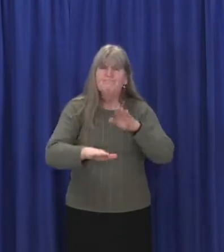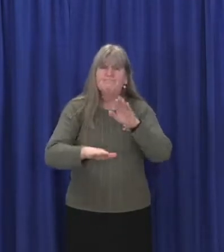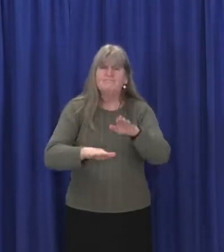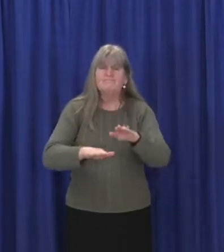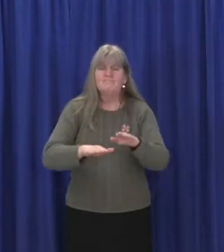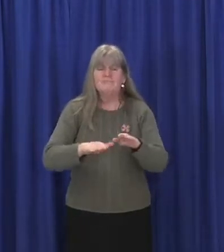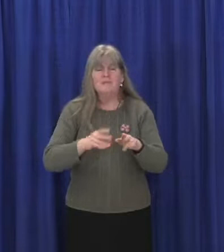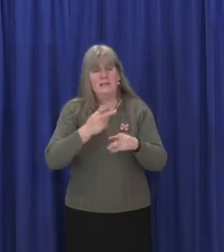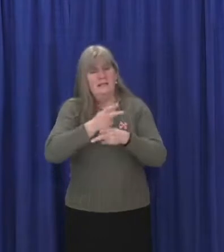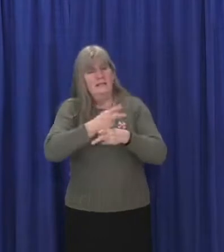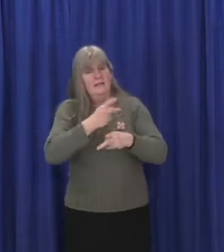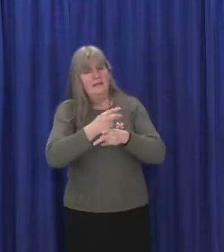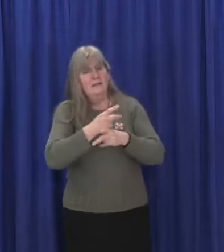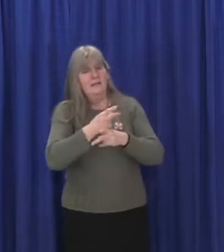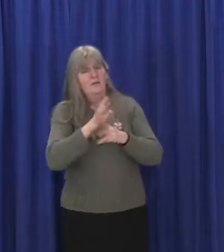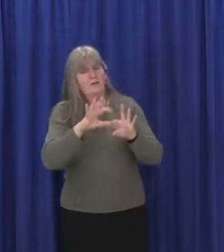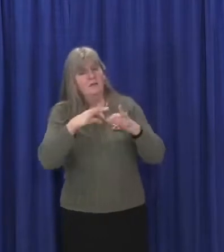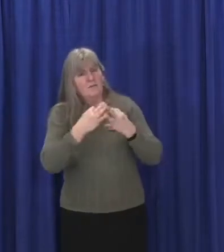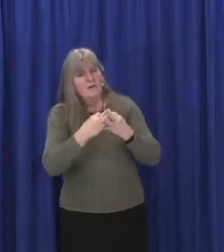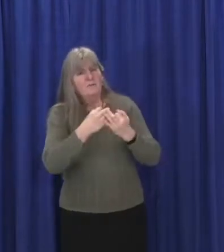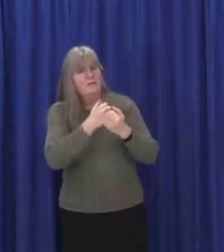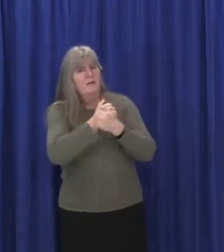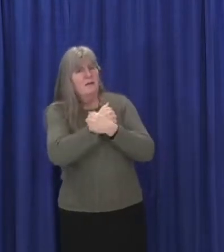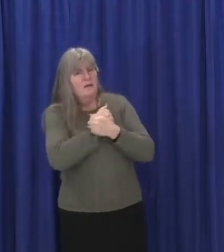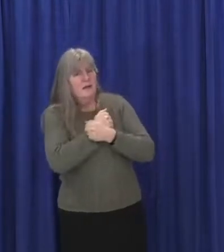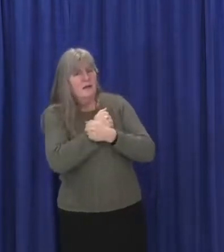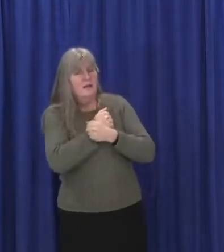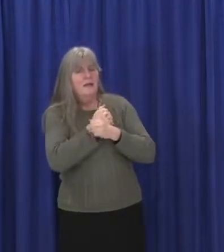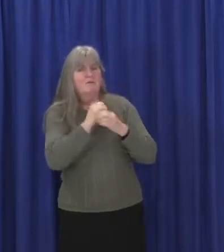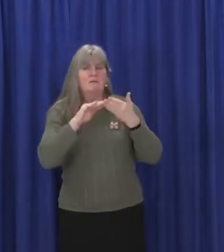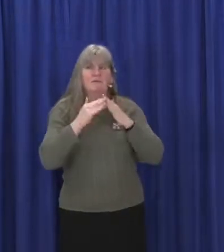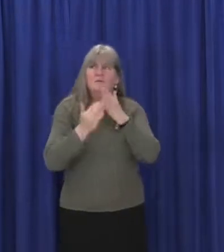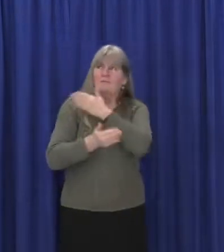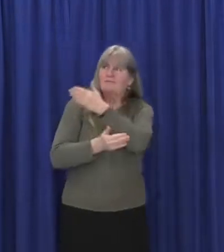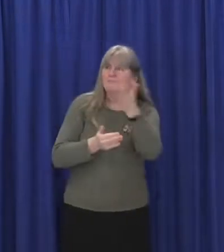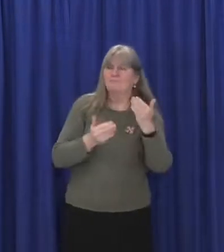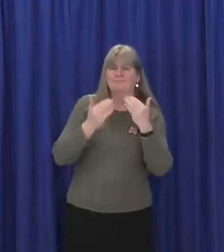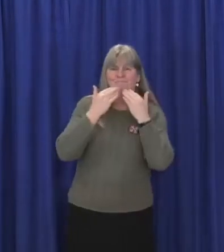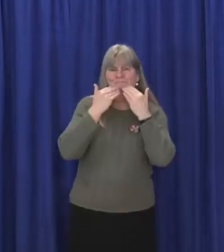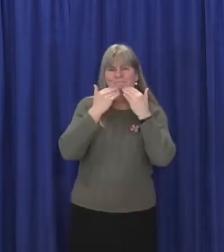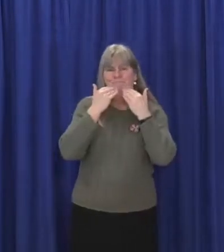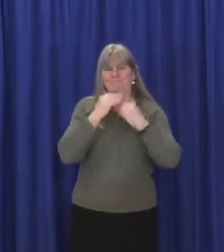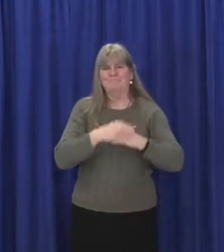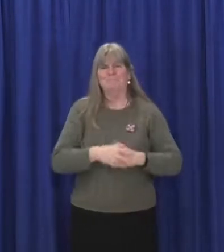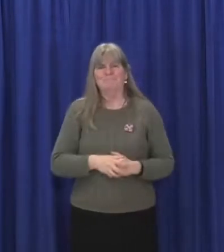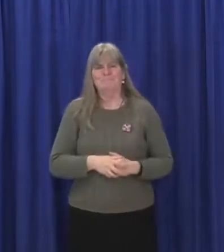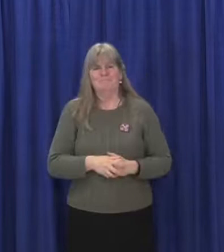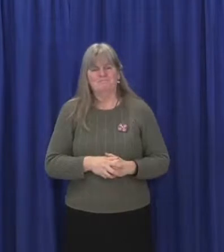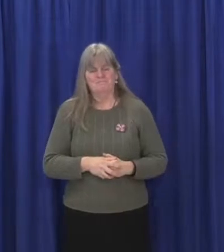and our communities. [Speaking Indigenous Language] Thank you. And merci.